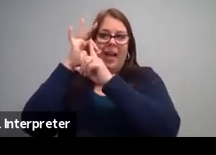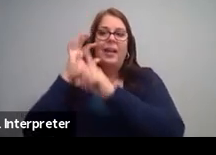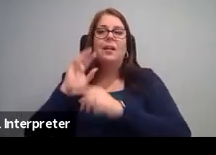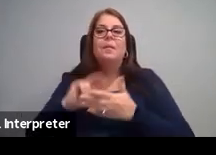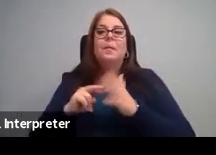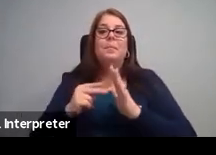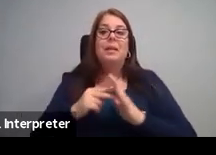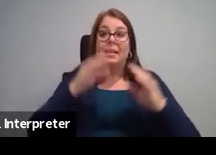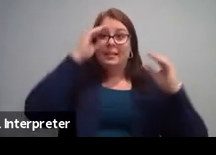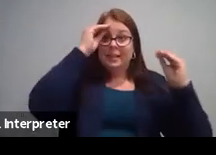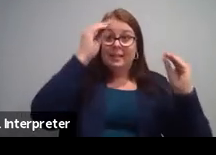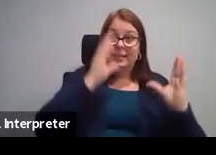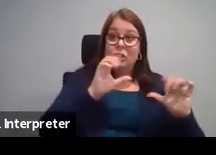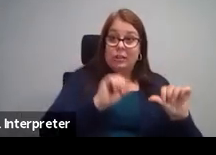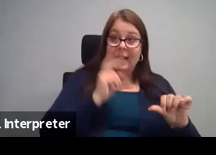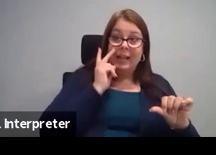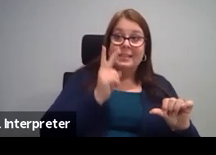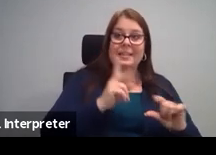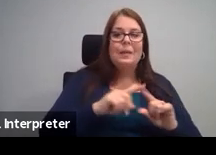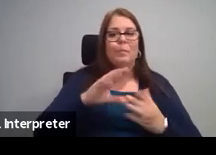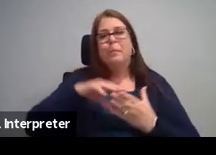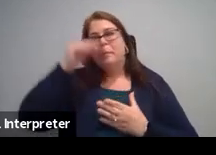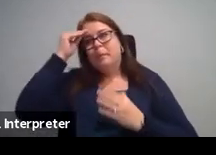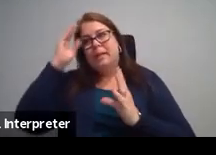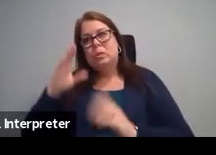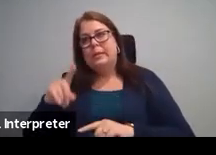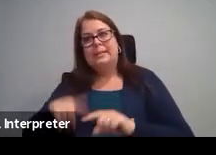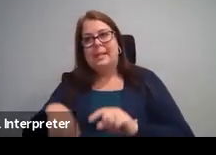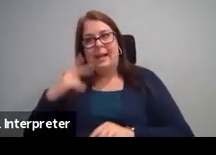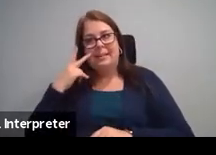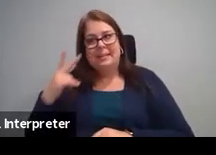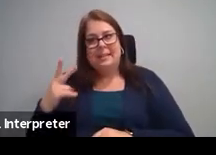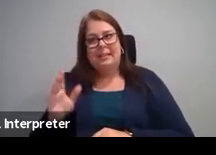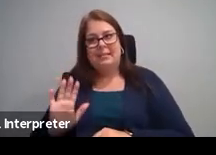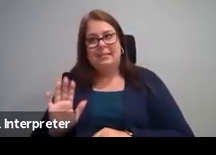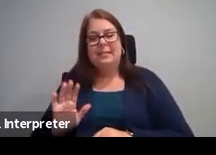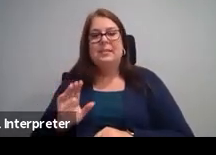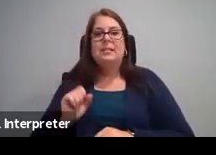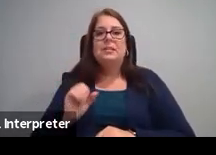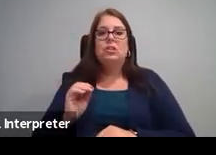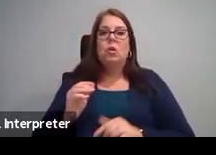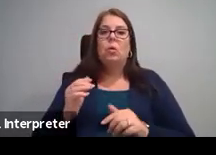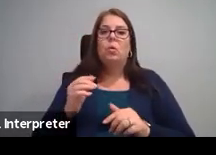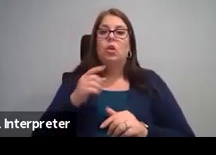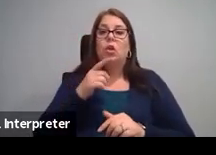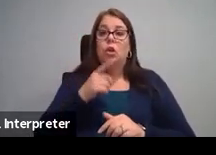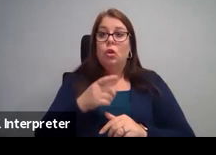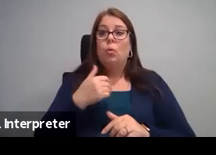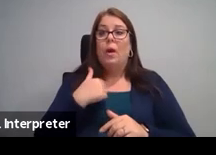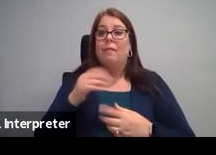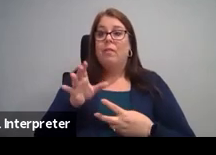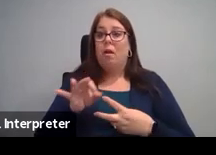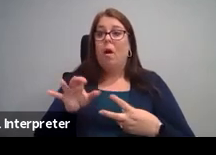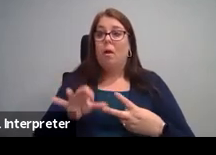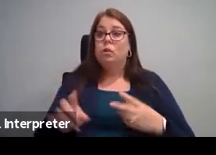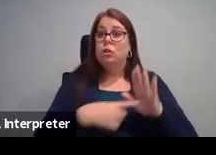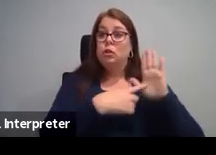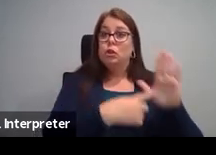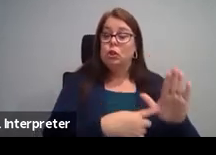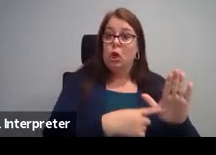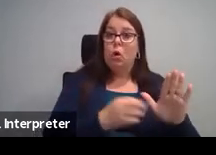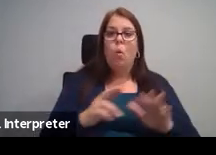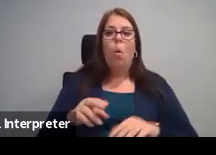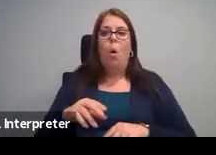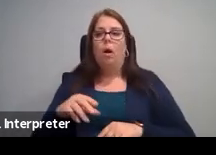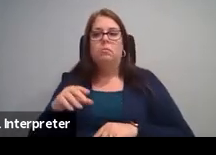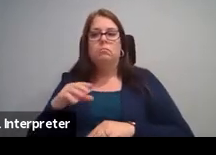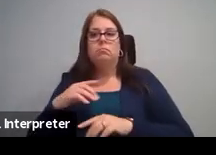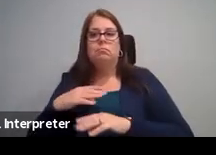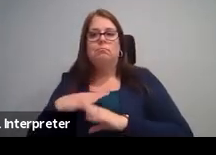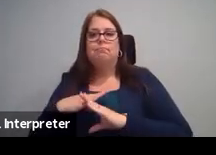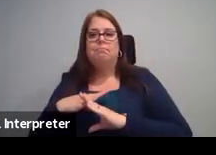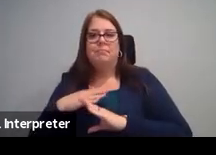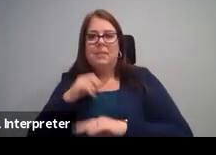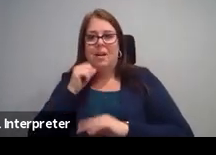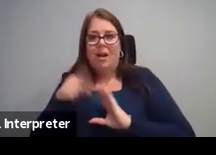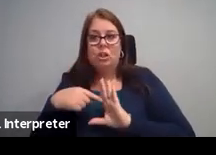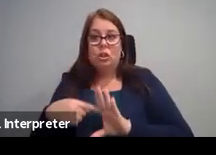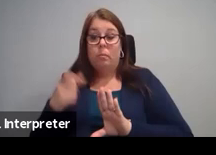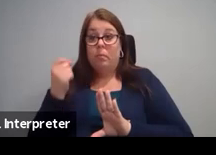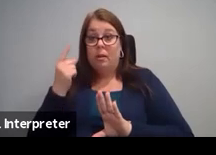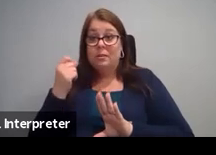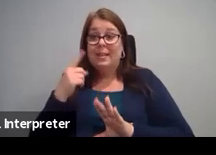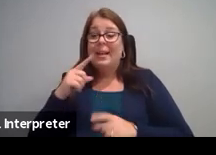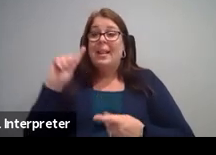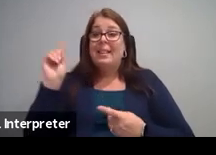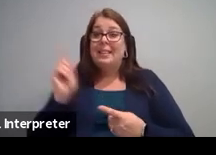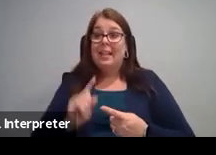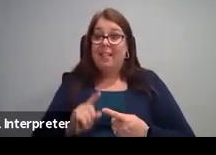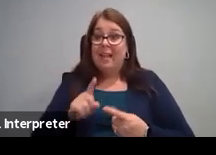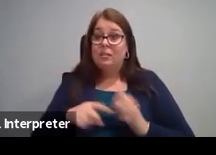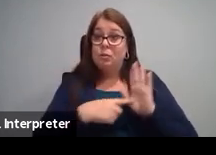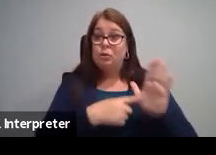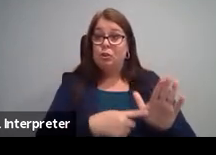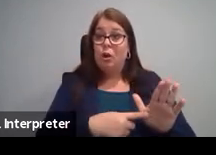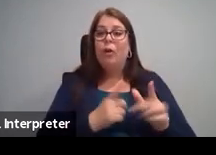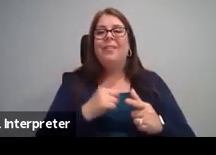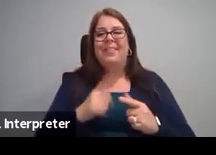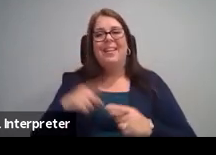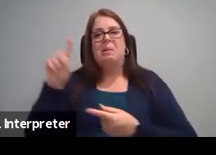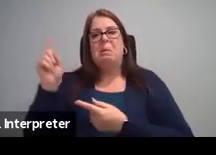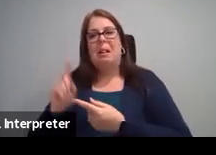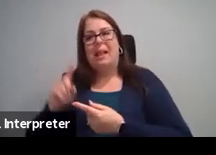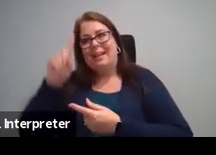Cathy Reznicek: It if you notice that there's tons of different things that you can show are not showing Canvas. So the more you are, the less you show the less confusing. It is for students because